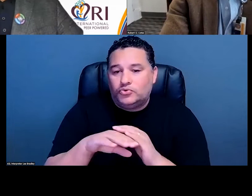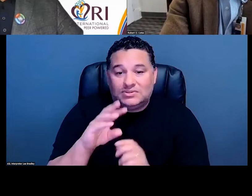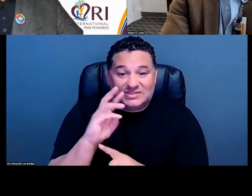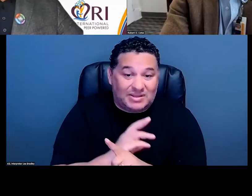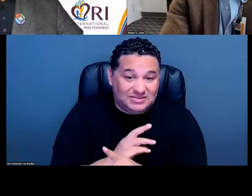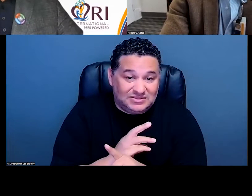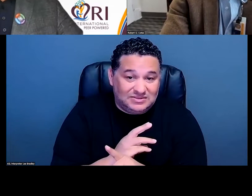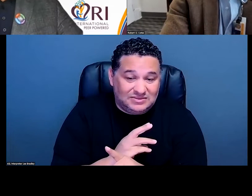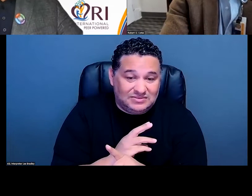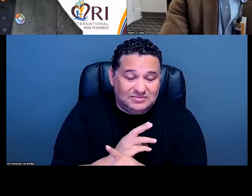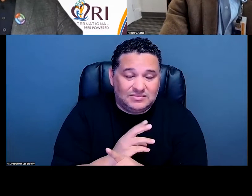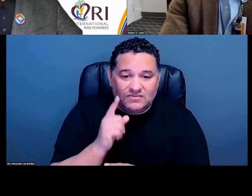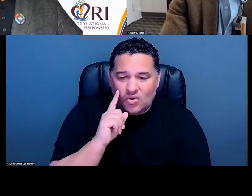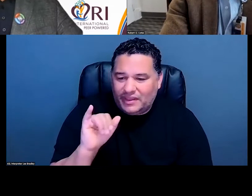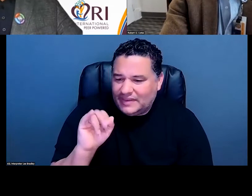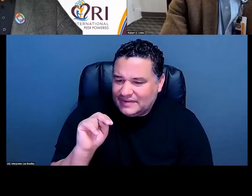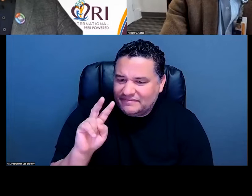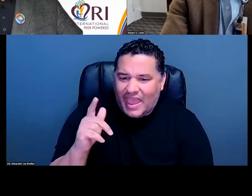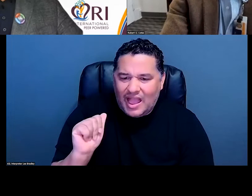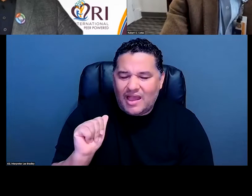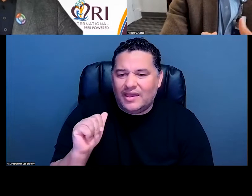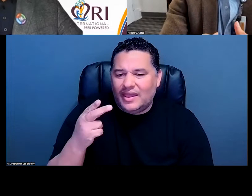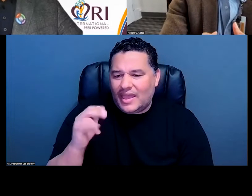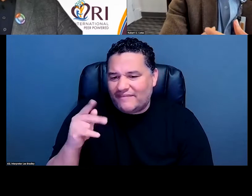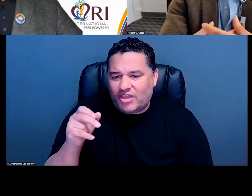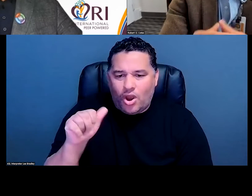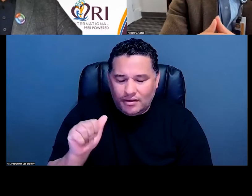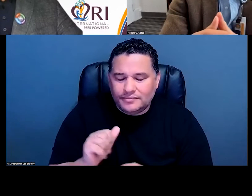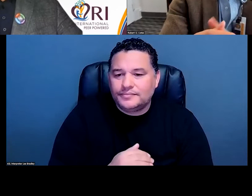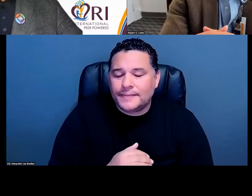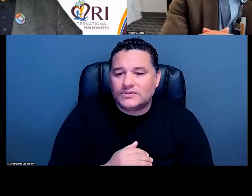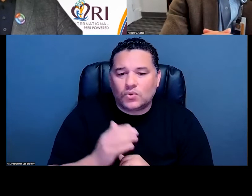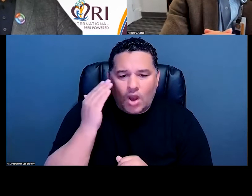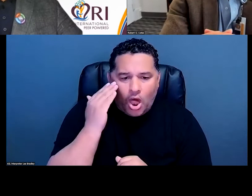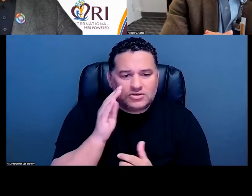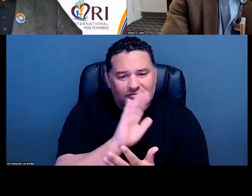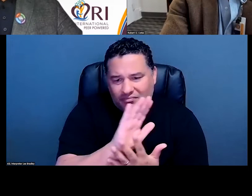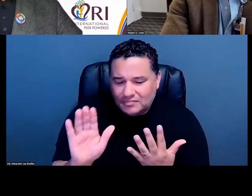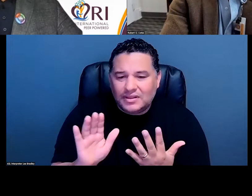TWO WEEKS FOR, MEDICATIONS, UP TO SIX MONTHS FOR, OTHERS. SO